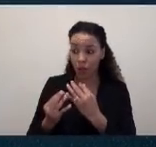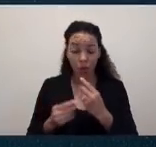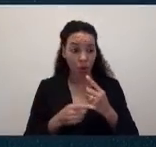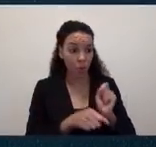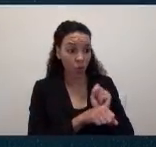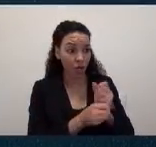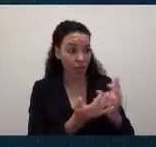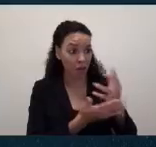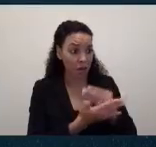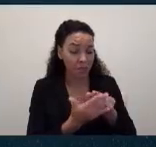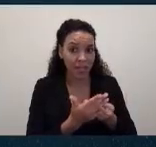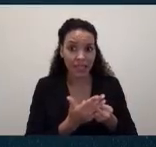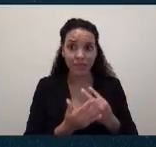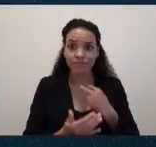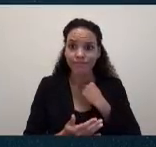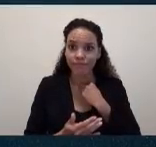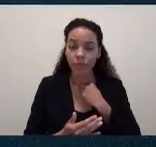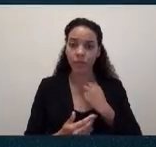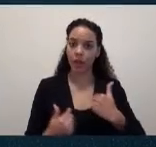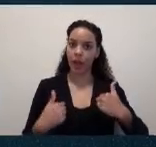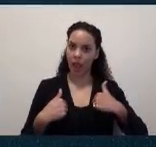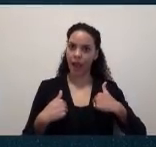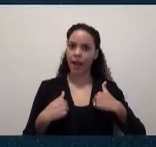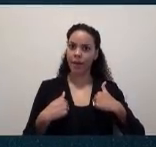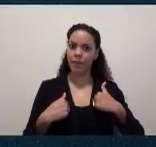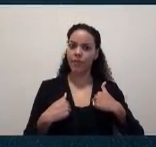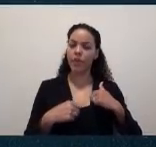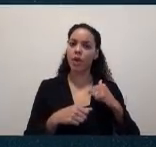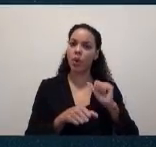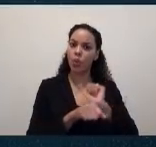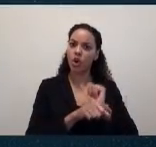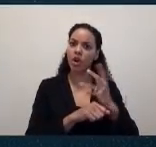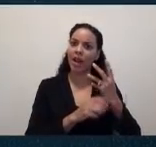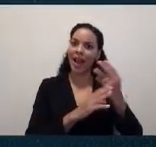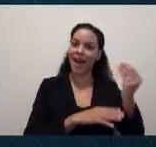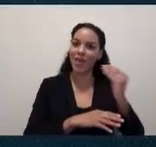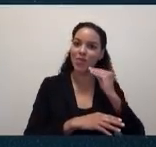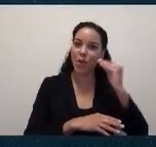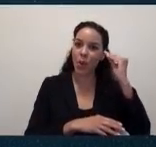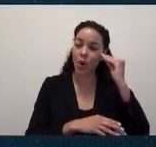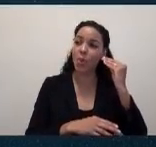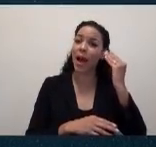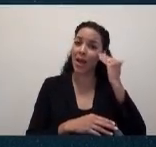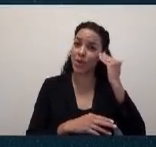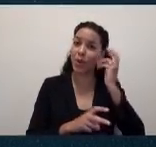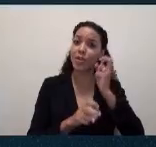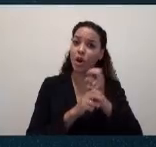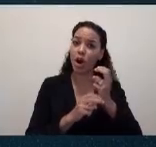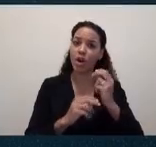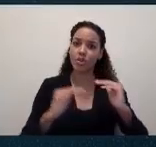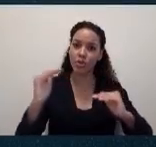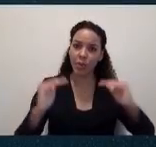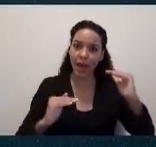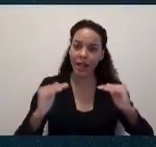I know how difficult it can be to balance everything, making sure that I make it through our weekday morning routines hustling